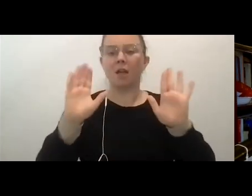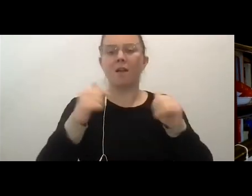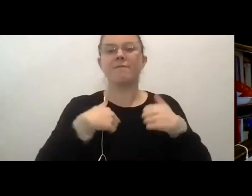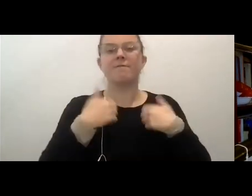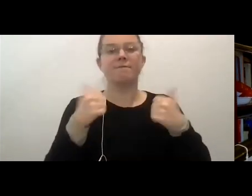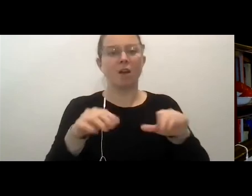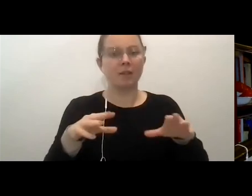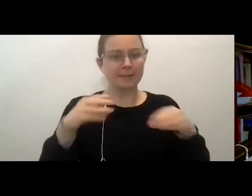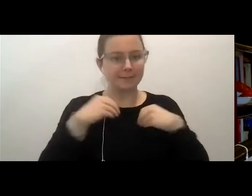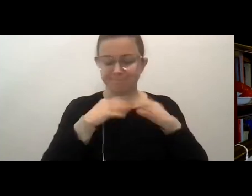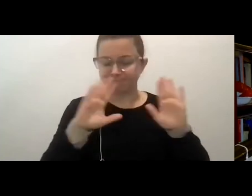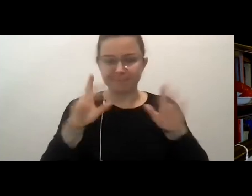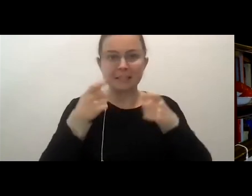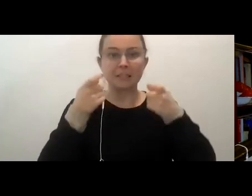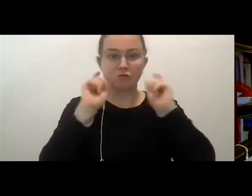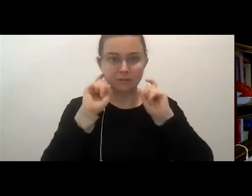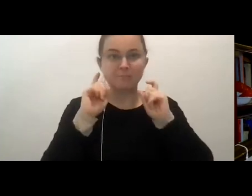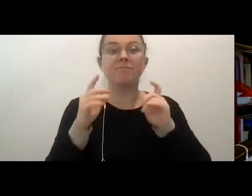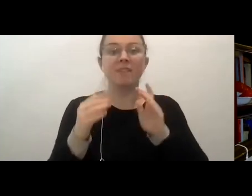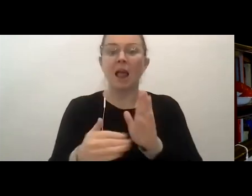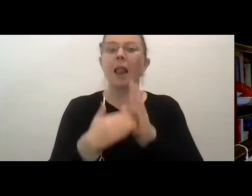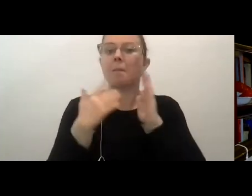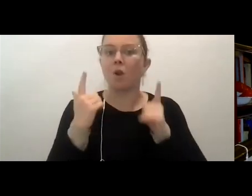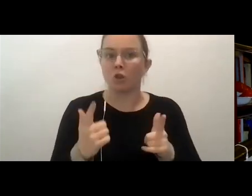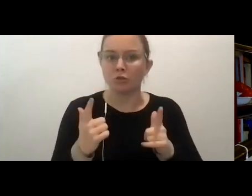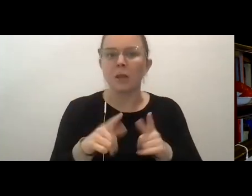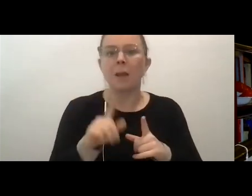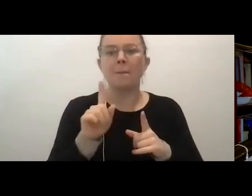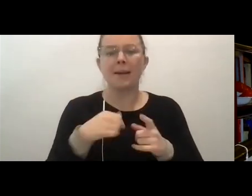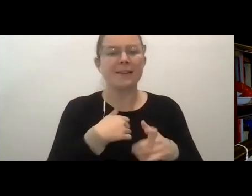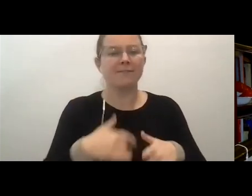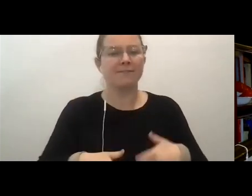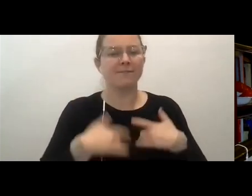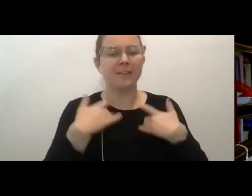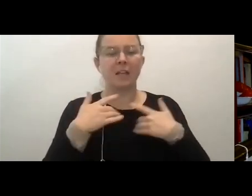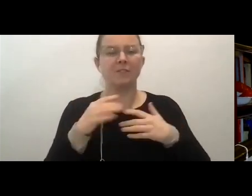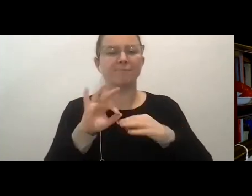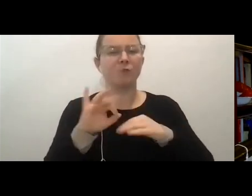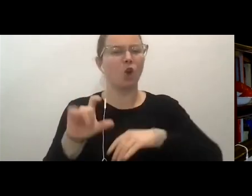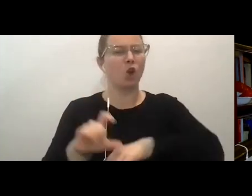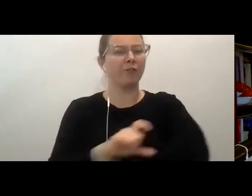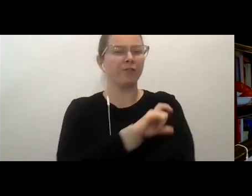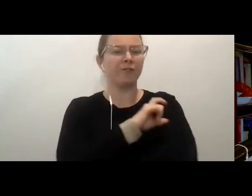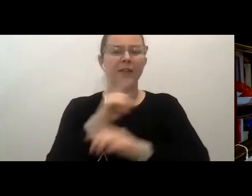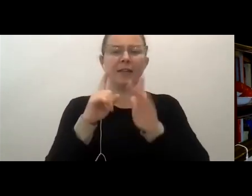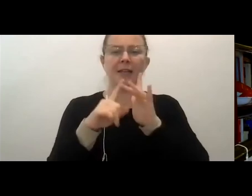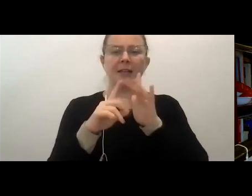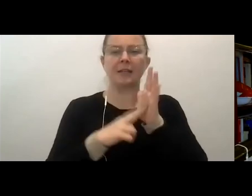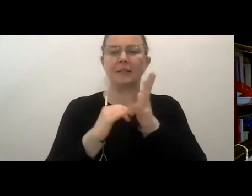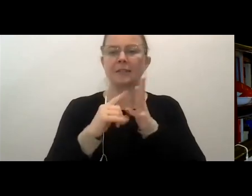help but I was still very insecure knowing that I had hearing loss. I was terrified that